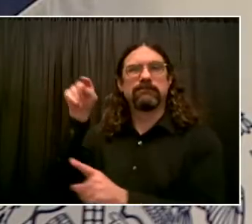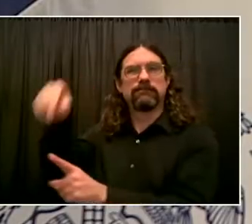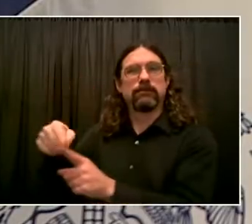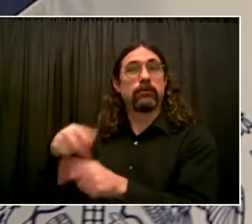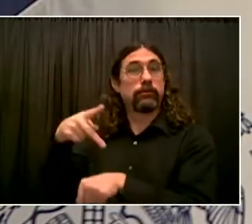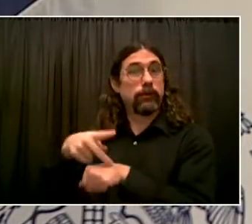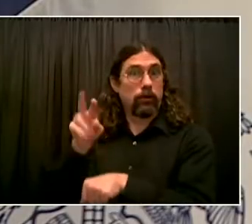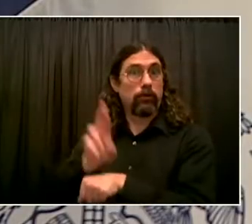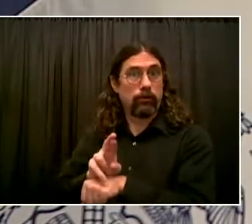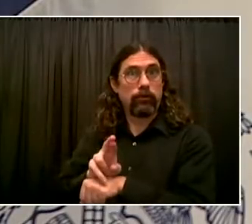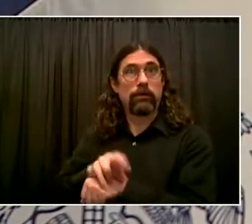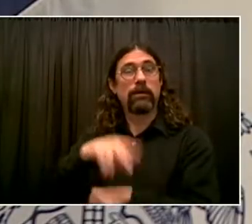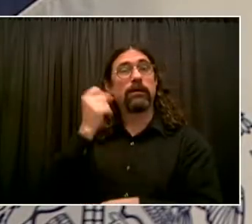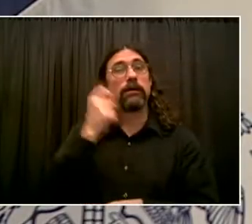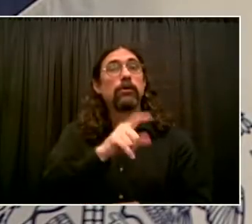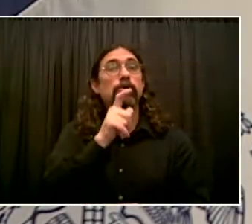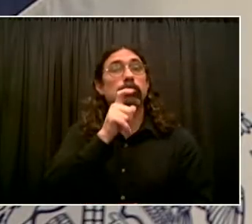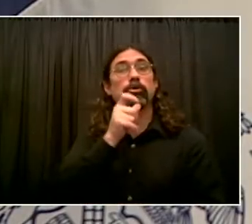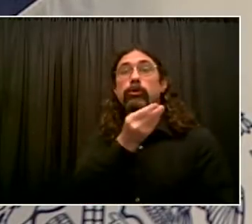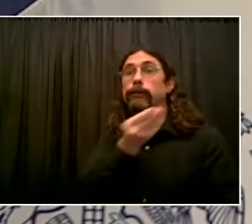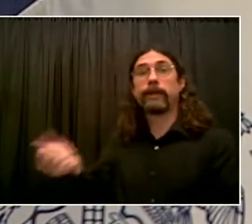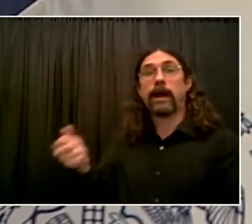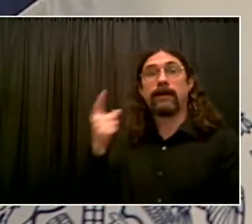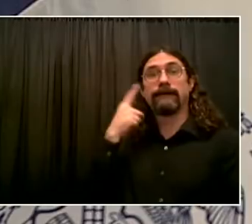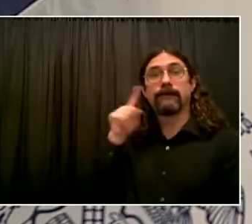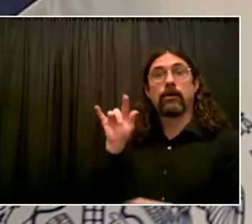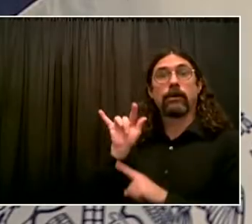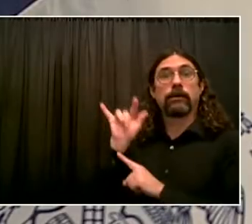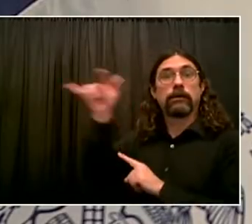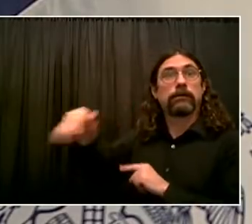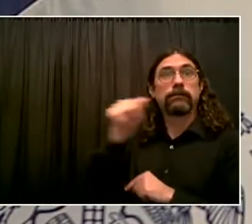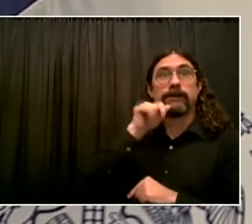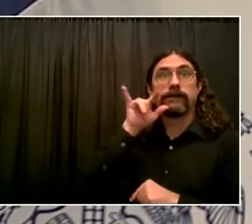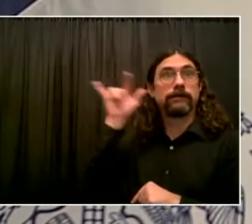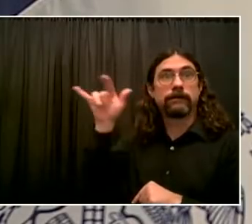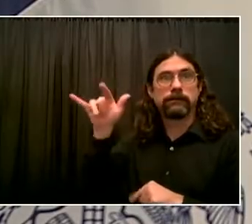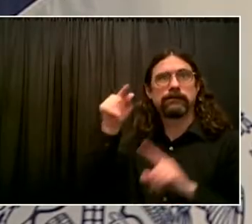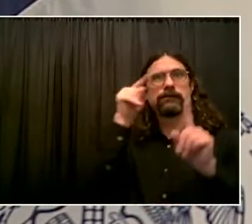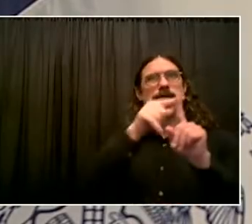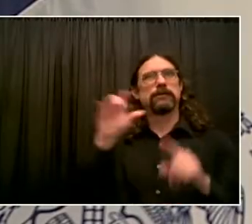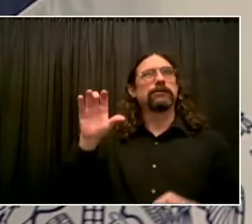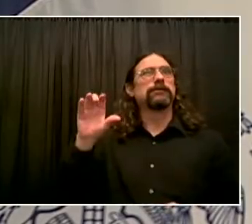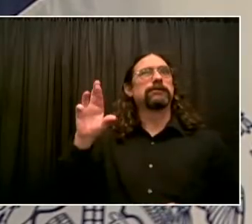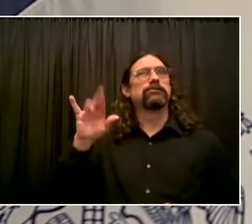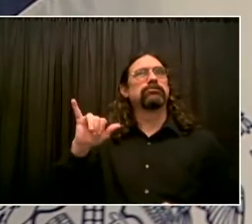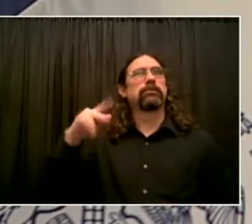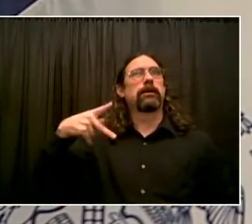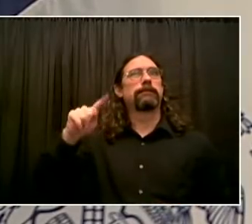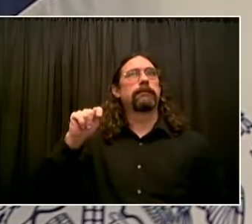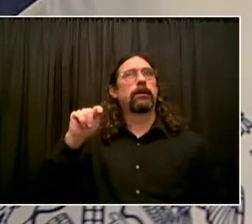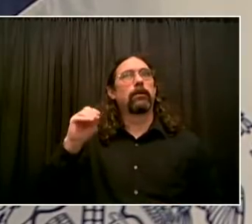WHILE HE WAS AT SOMOS HE TWEETED